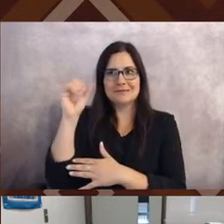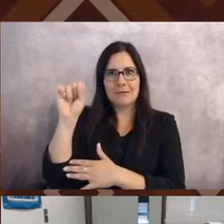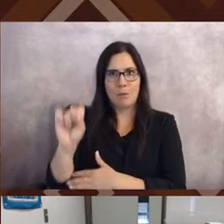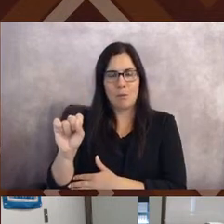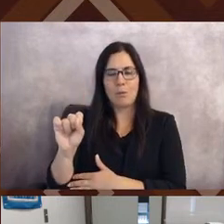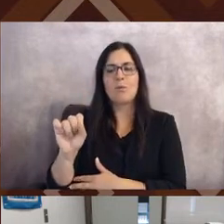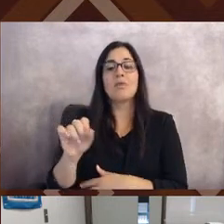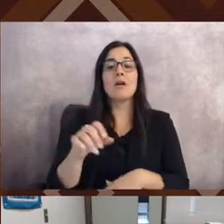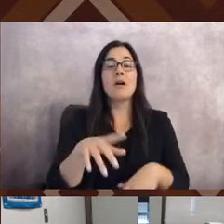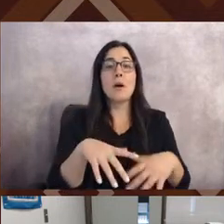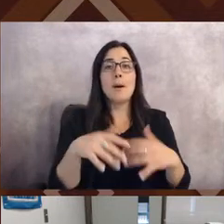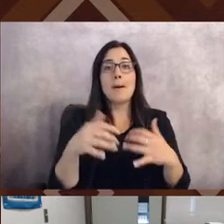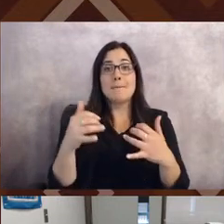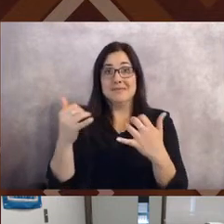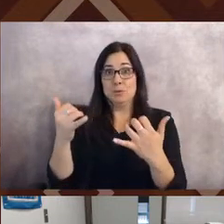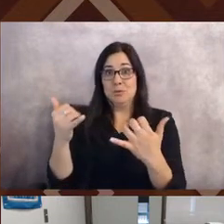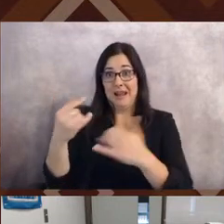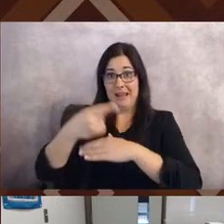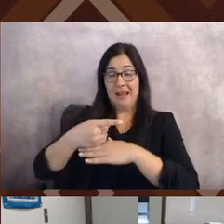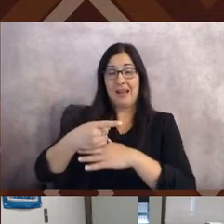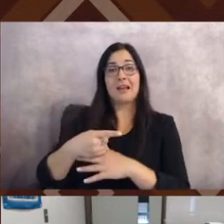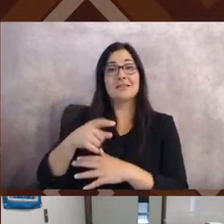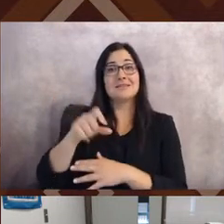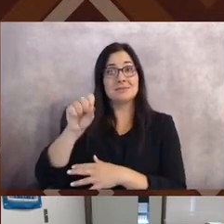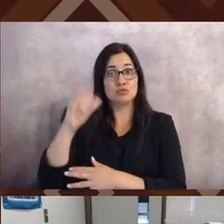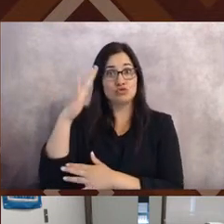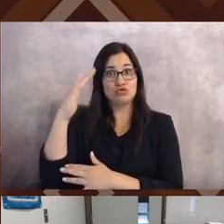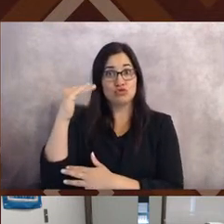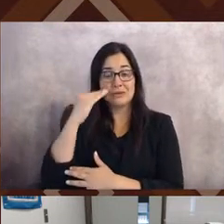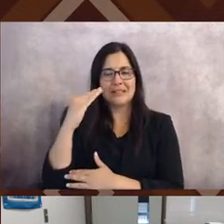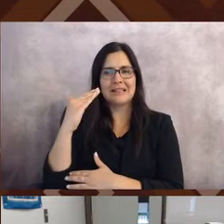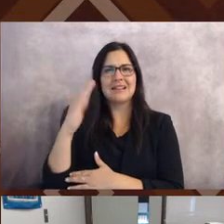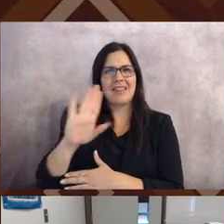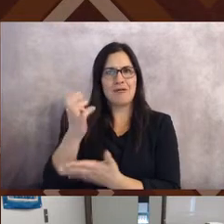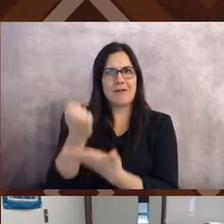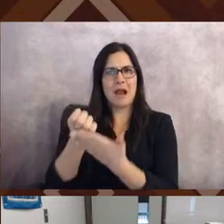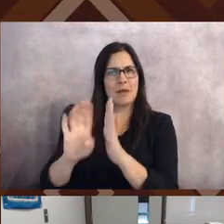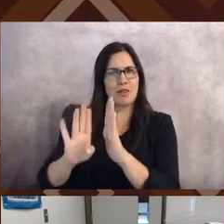South Korea is a very, very has a very thriving economy. Right. But